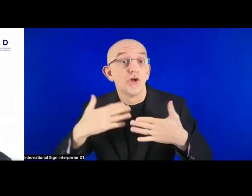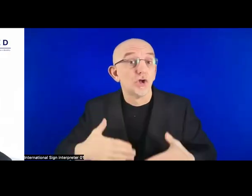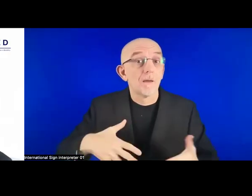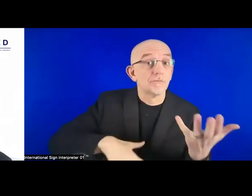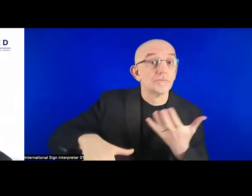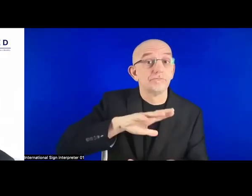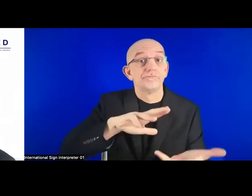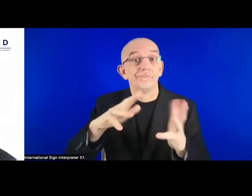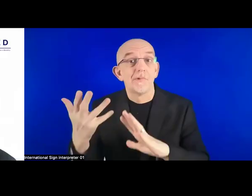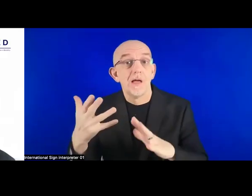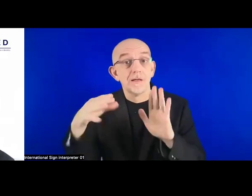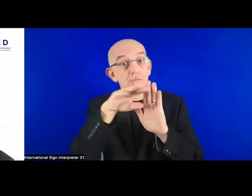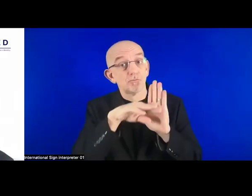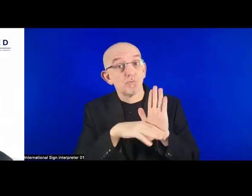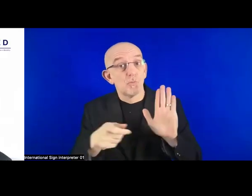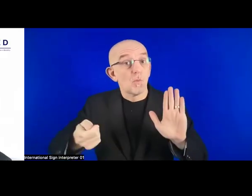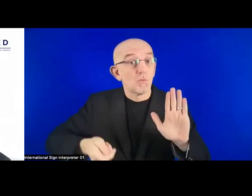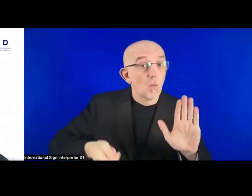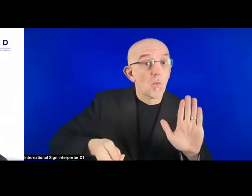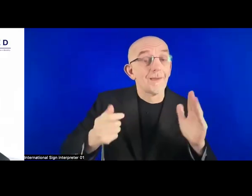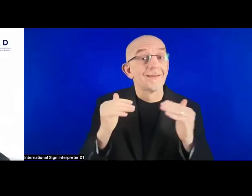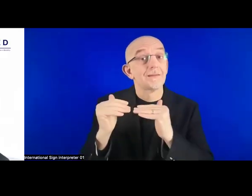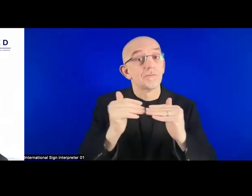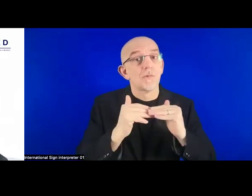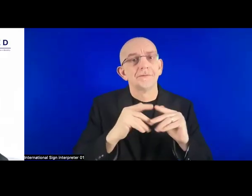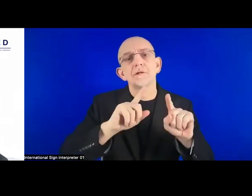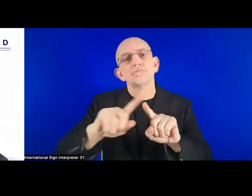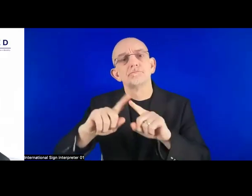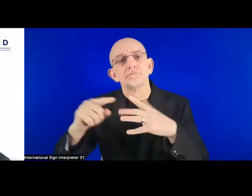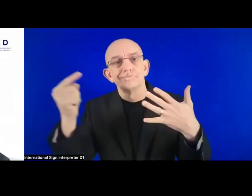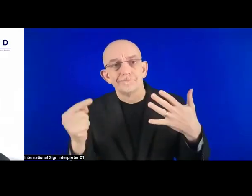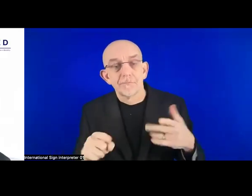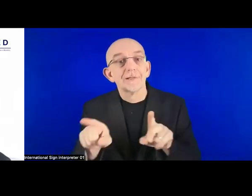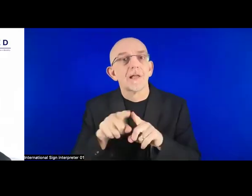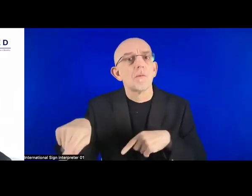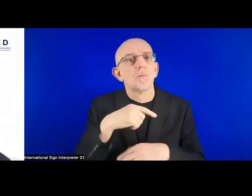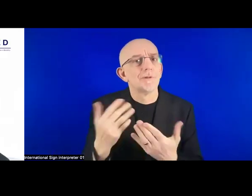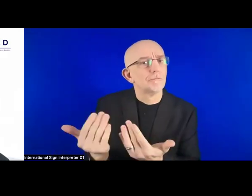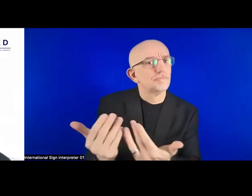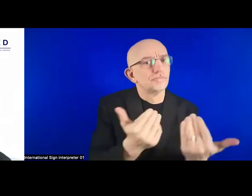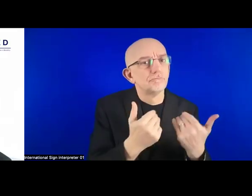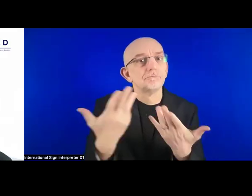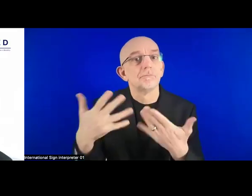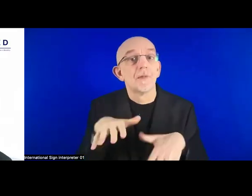right resurgence and disaster preparedness. That's not an exhaustive list by any